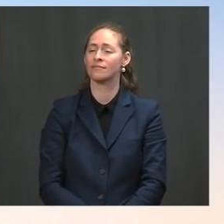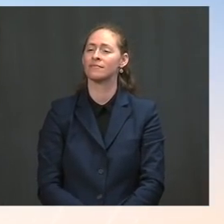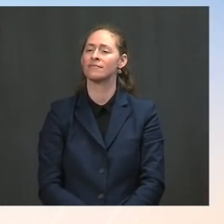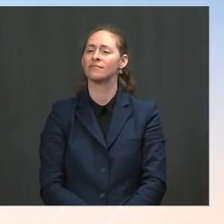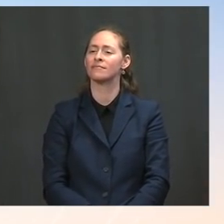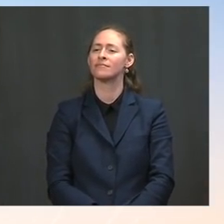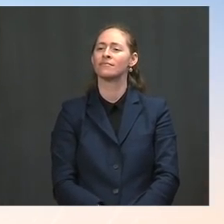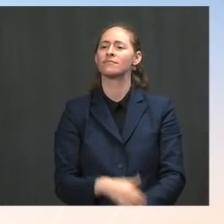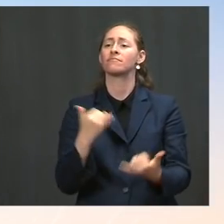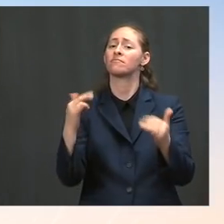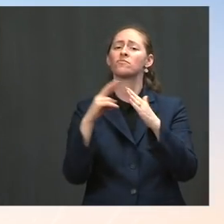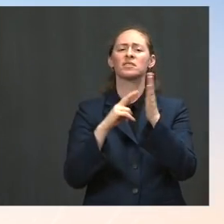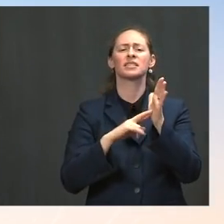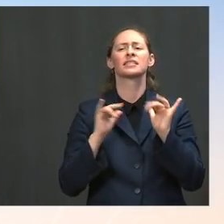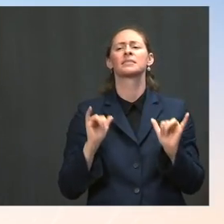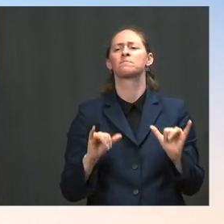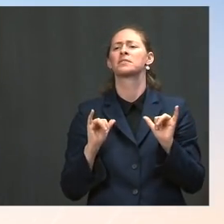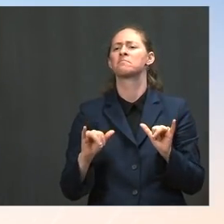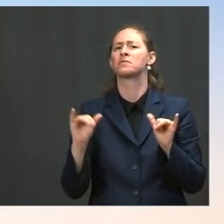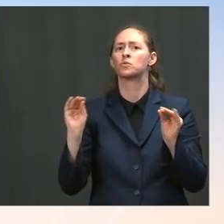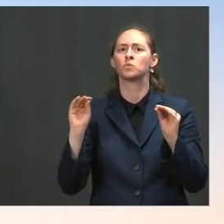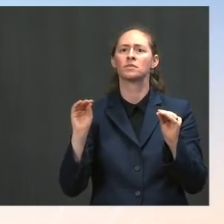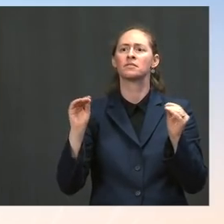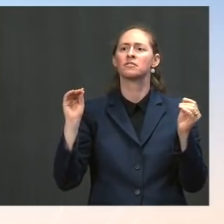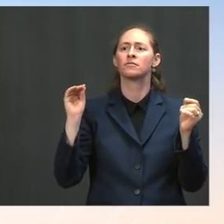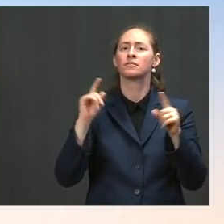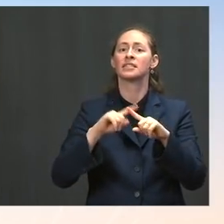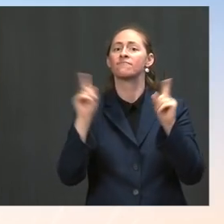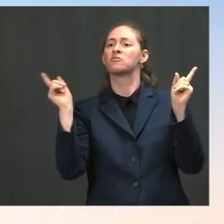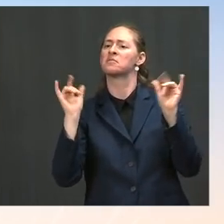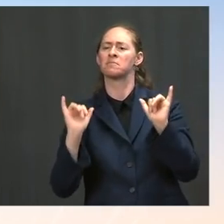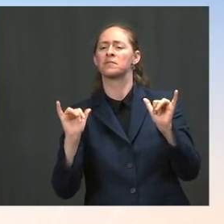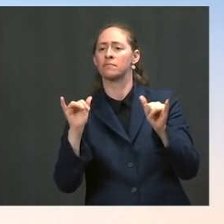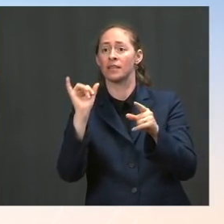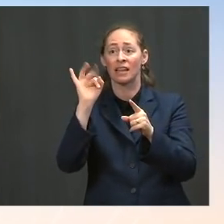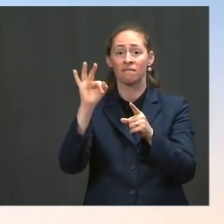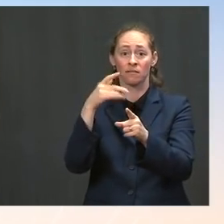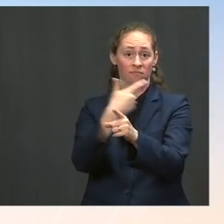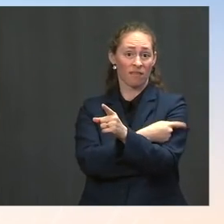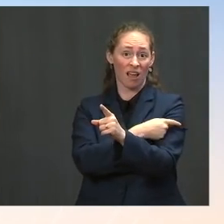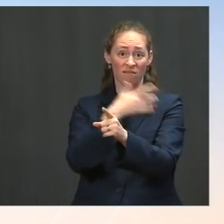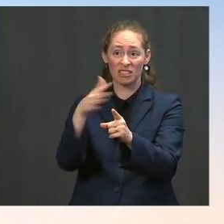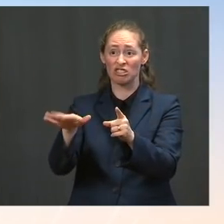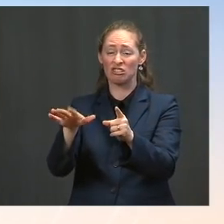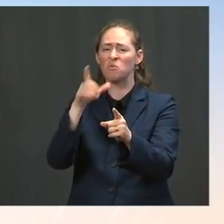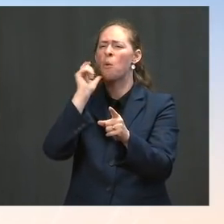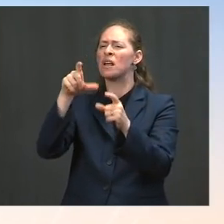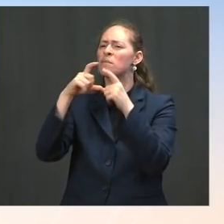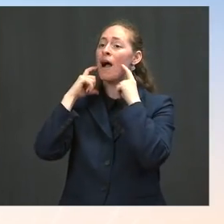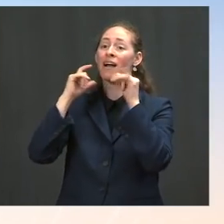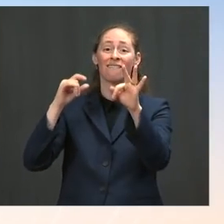If you are vaccinated, you do not need to wear a mask. If you are not vaccinated, the public health officials